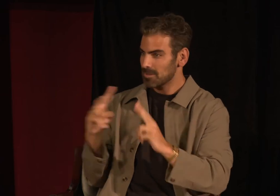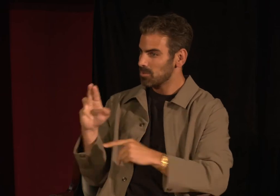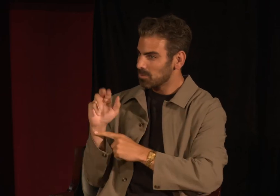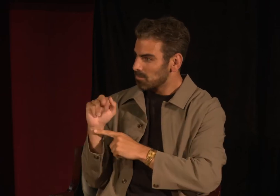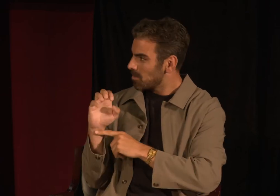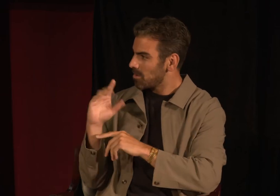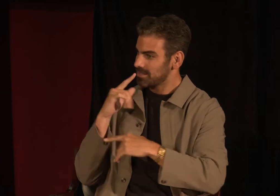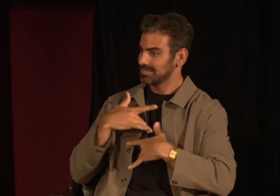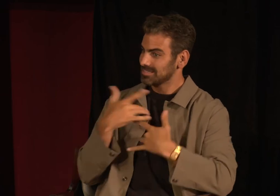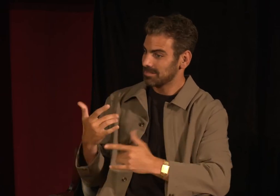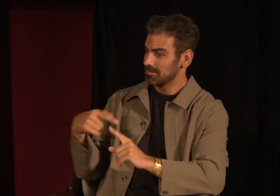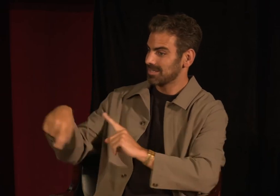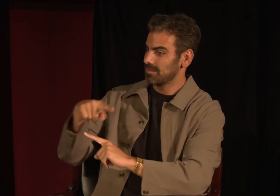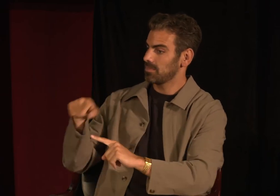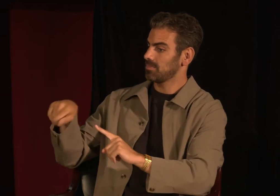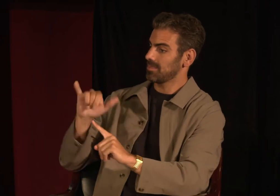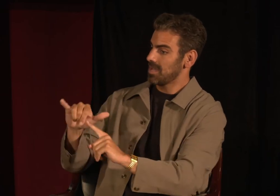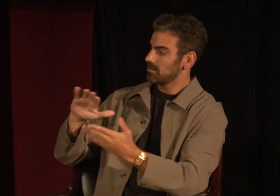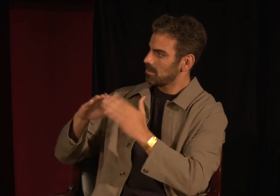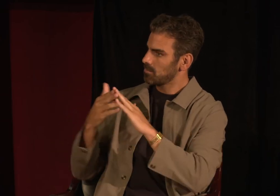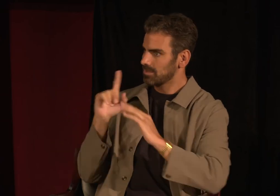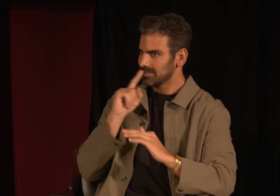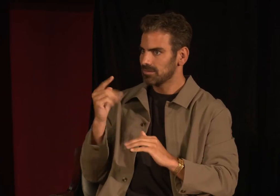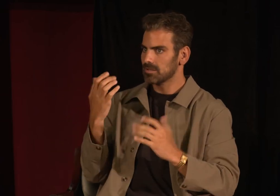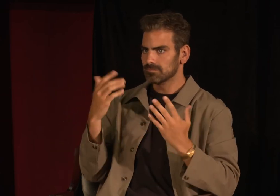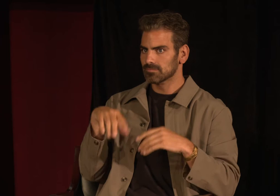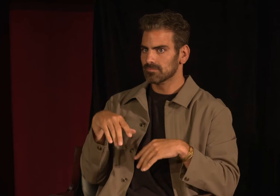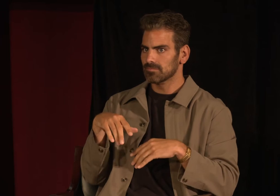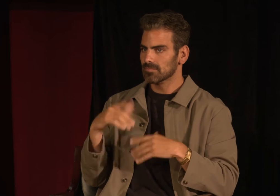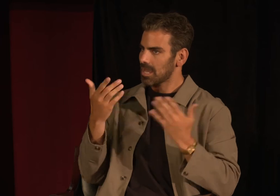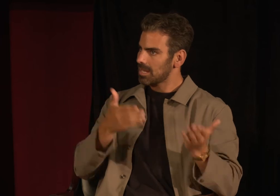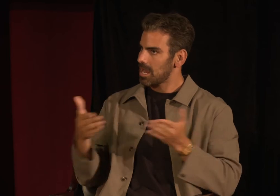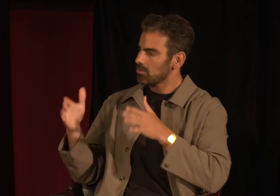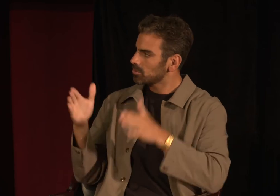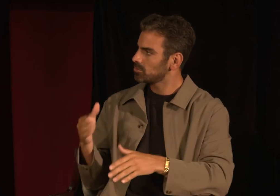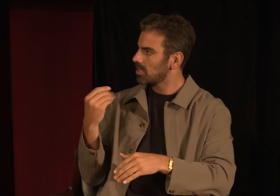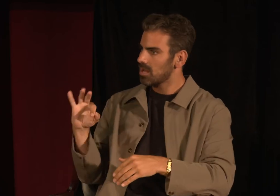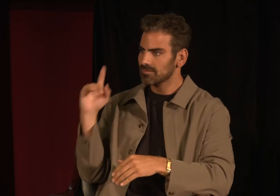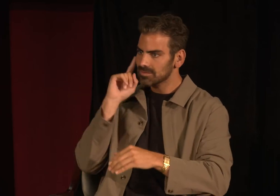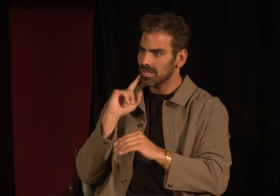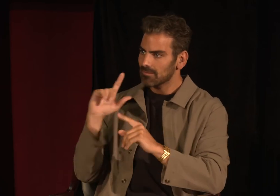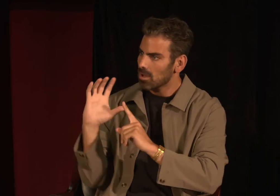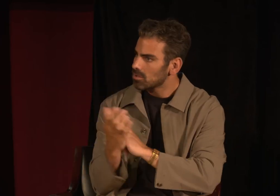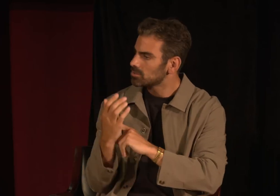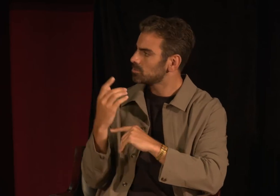In researching, I found that actually 10% of Deaf kids out there come from Deaf families like mine, which makes that subgroup pretty rare. Right.